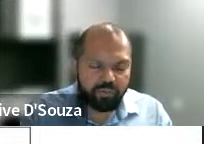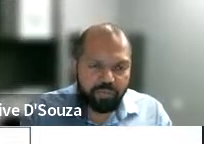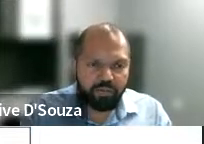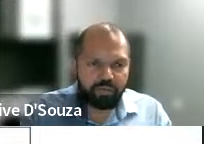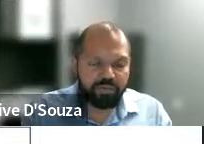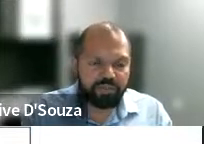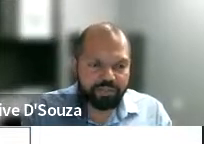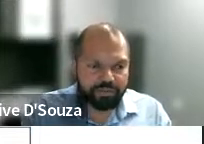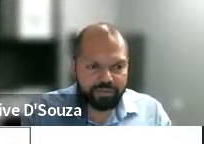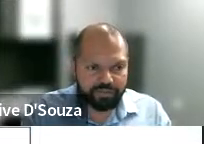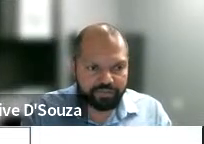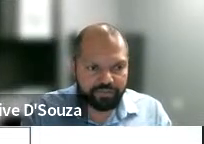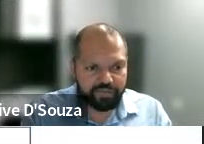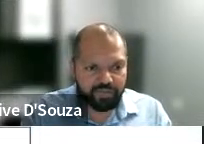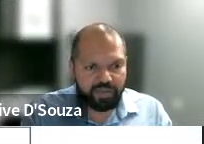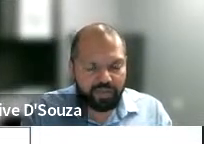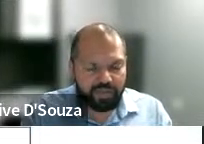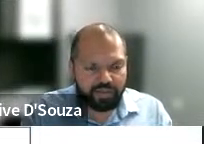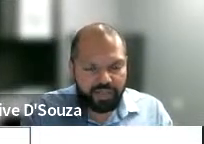100% or all power wheelchair users.